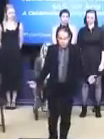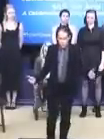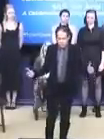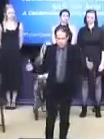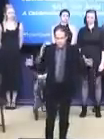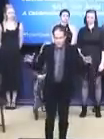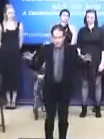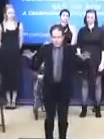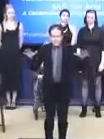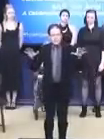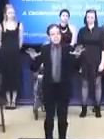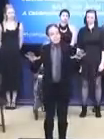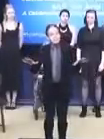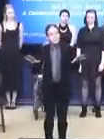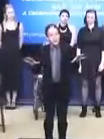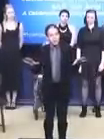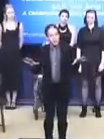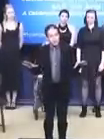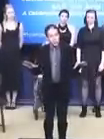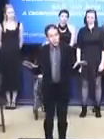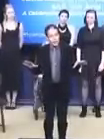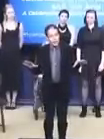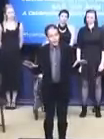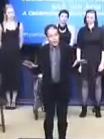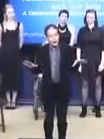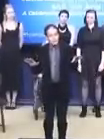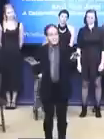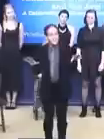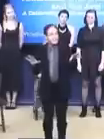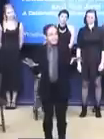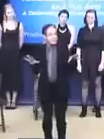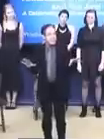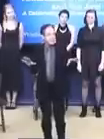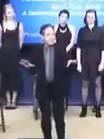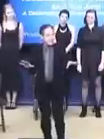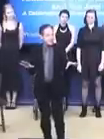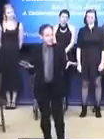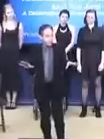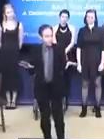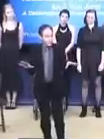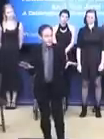So the scenes in our story are still set in 1890’s Germany.